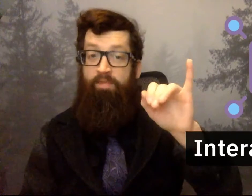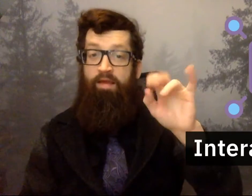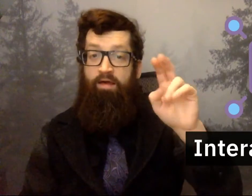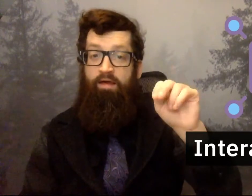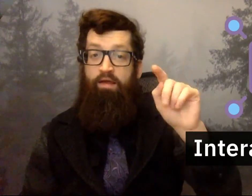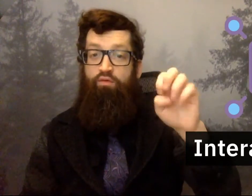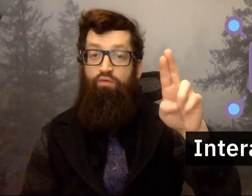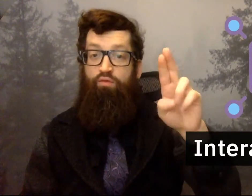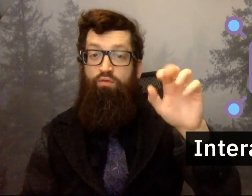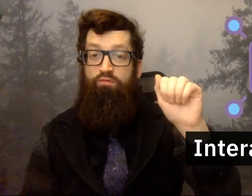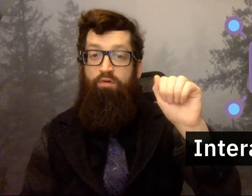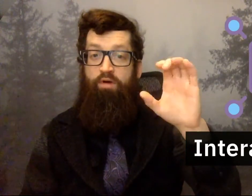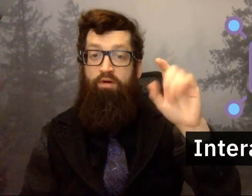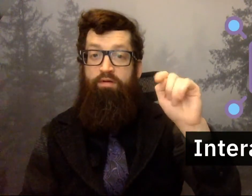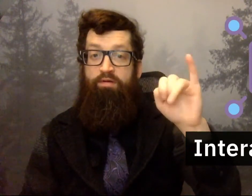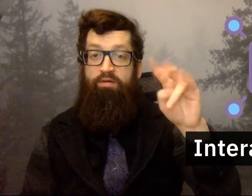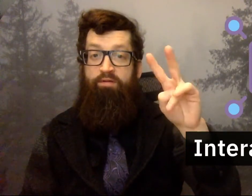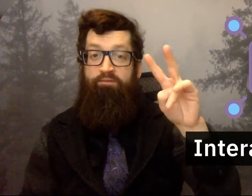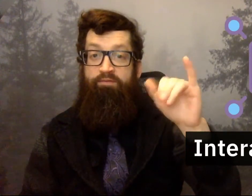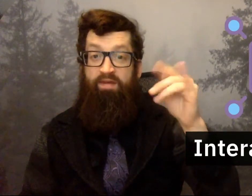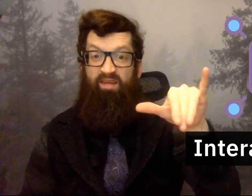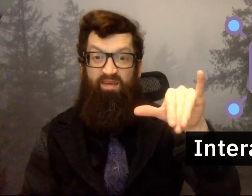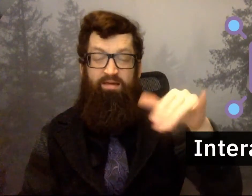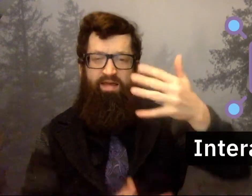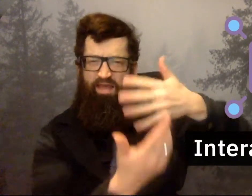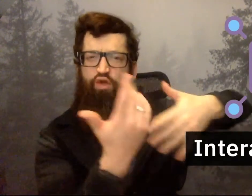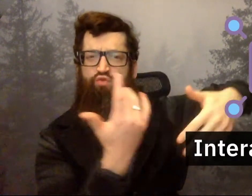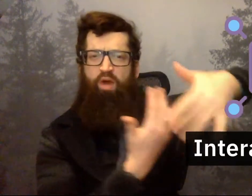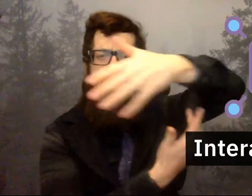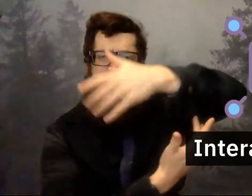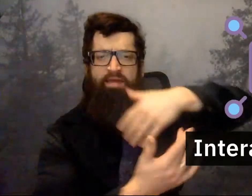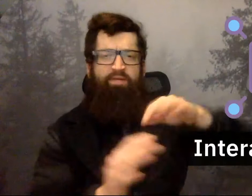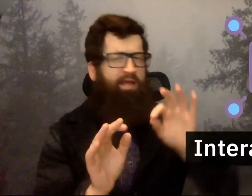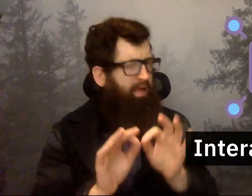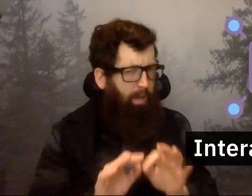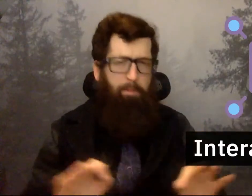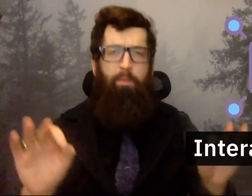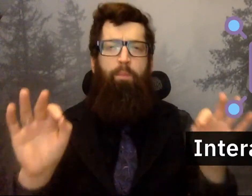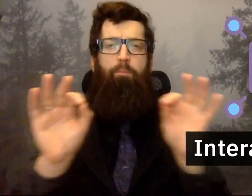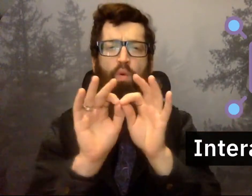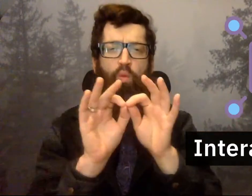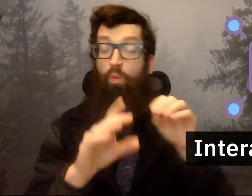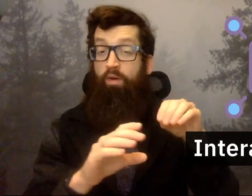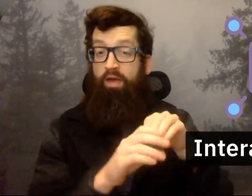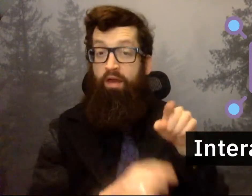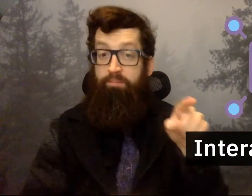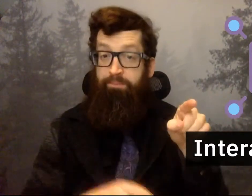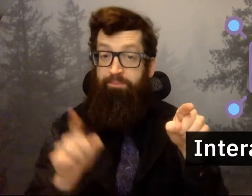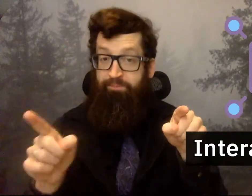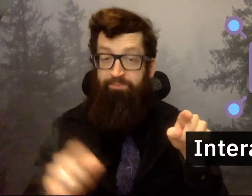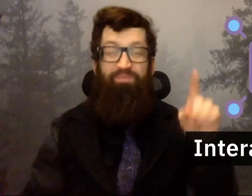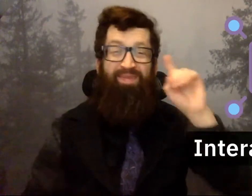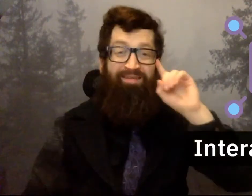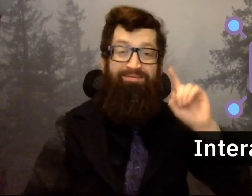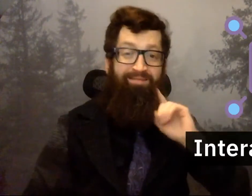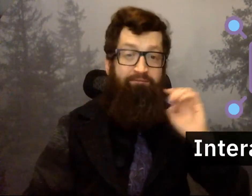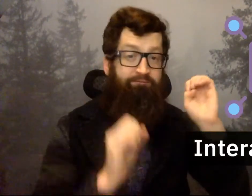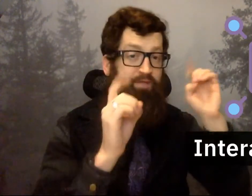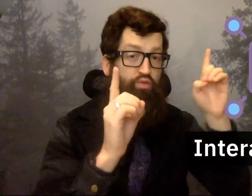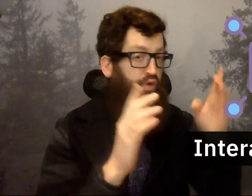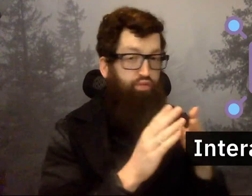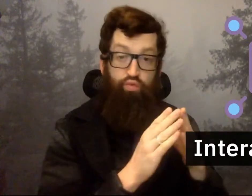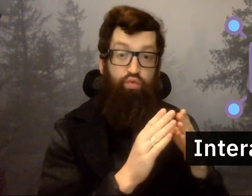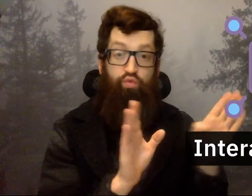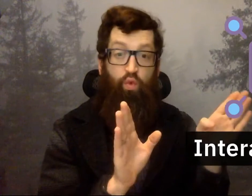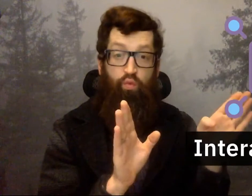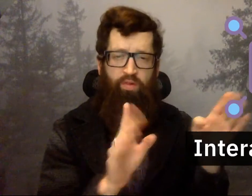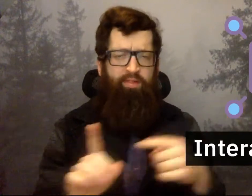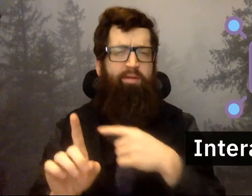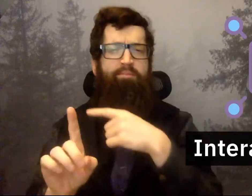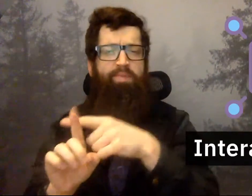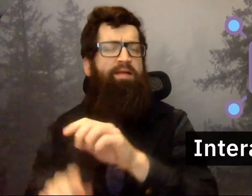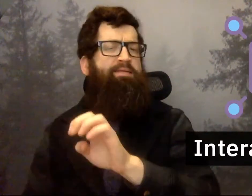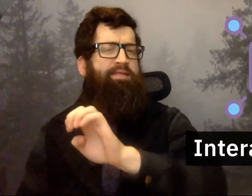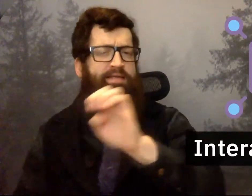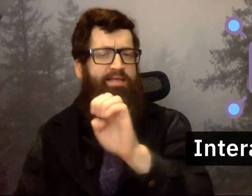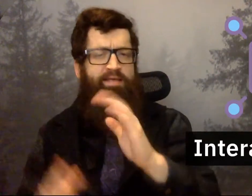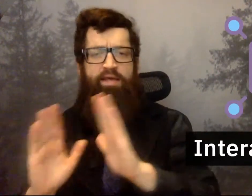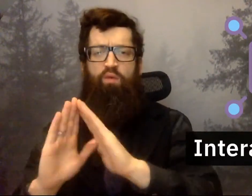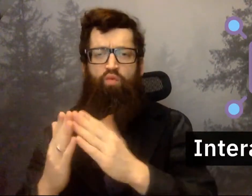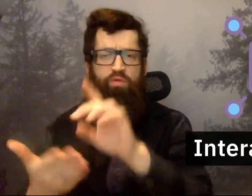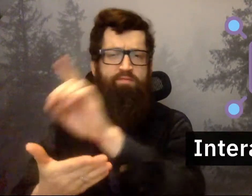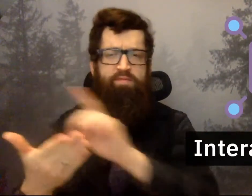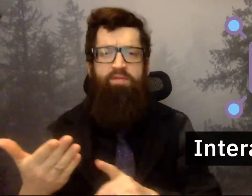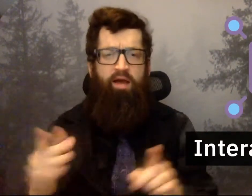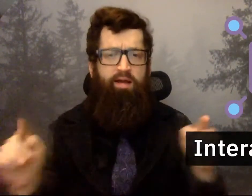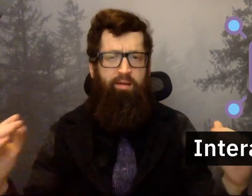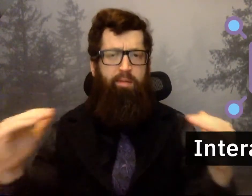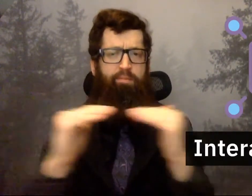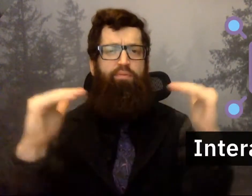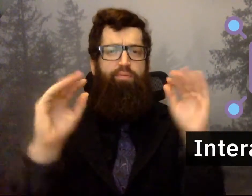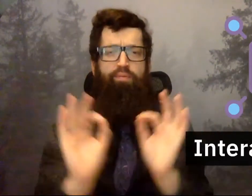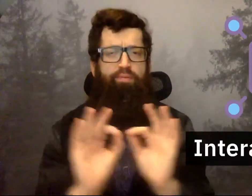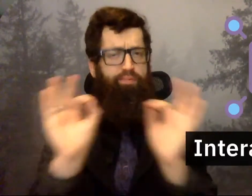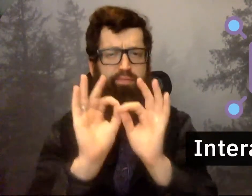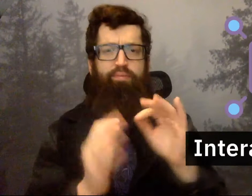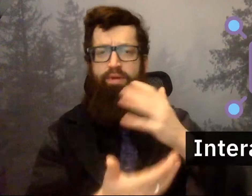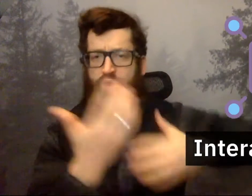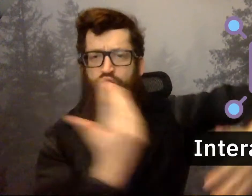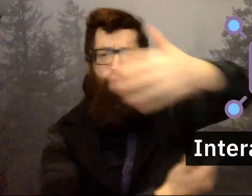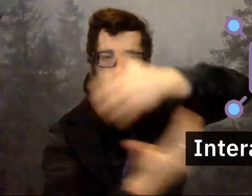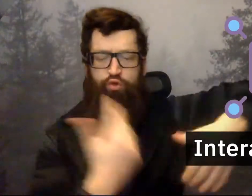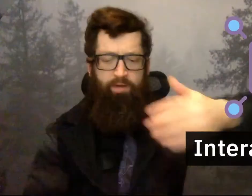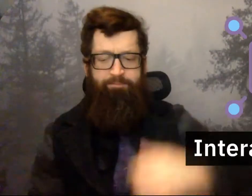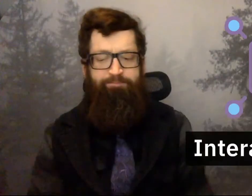Interactivity is important in deaf education generally, and is as critical in e-book design as well.